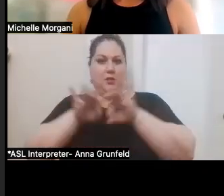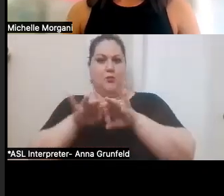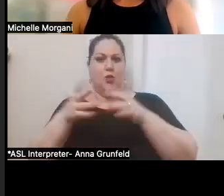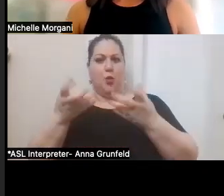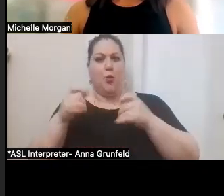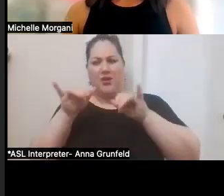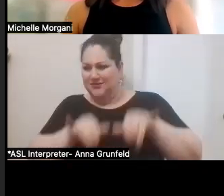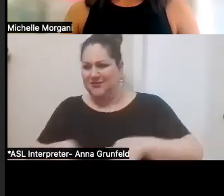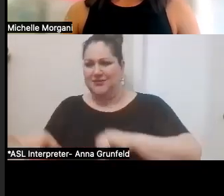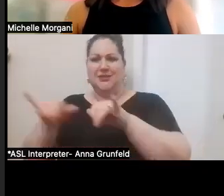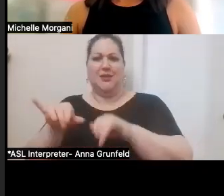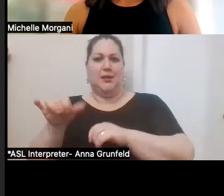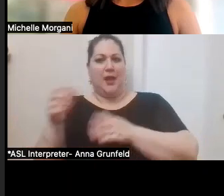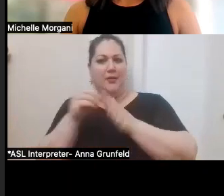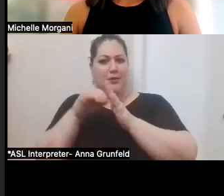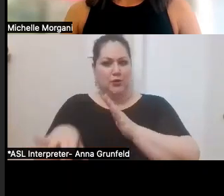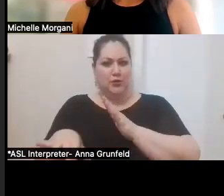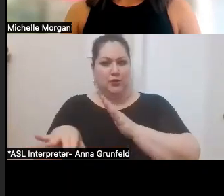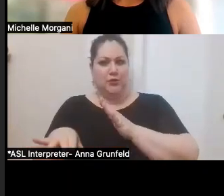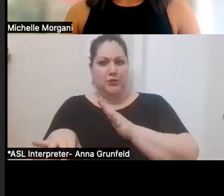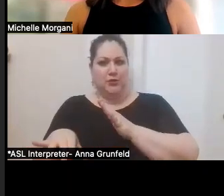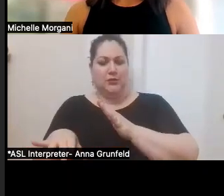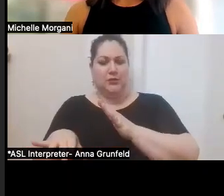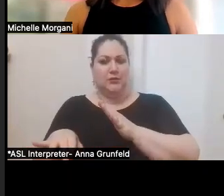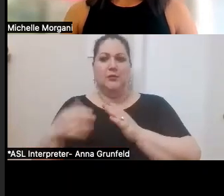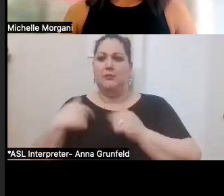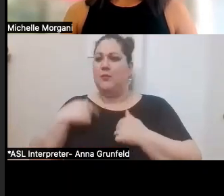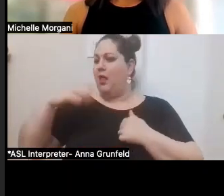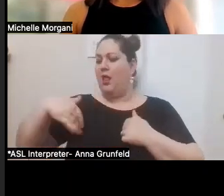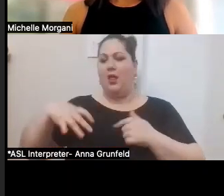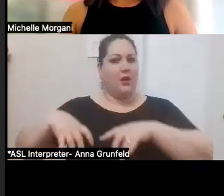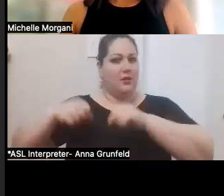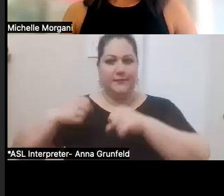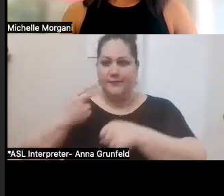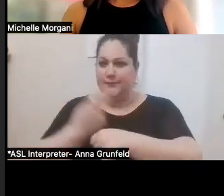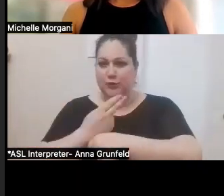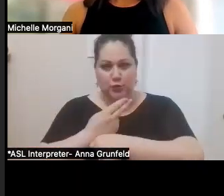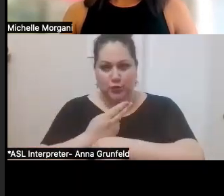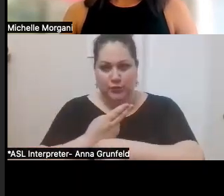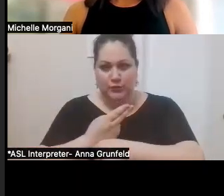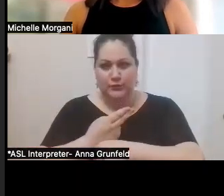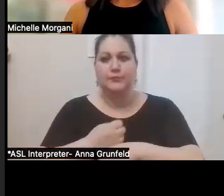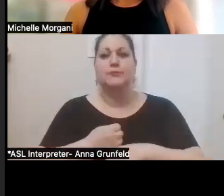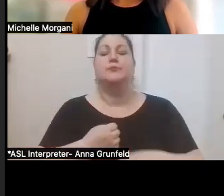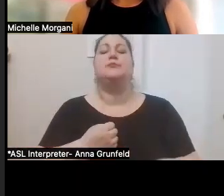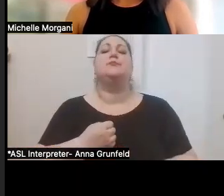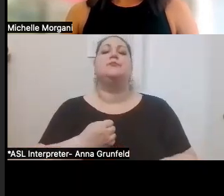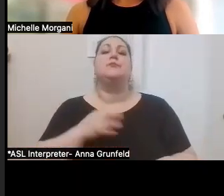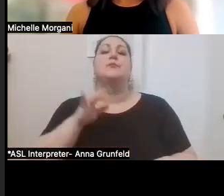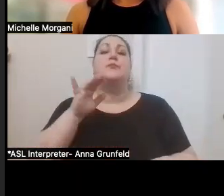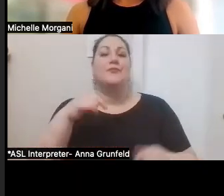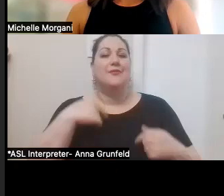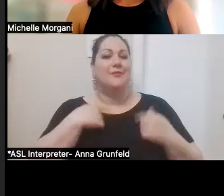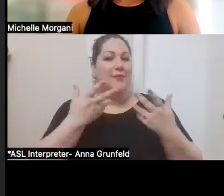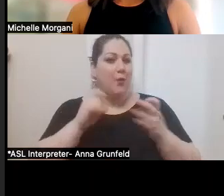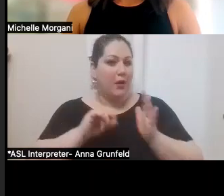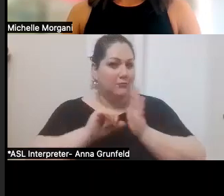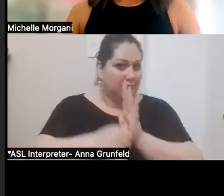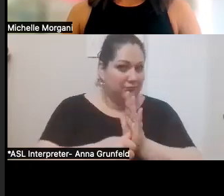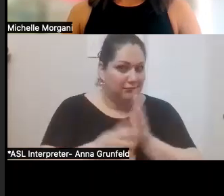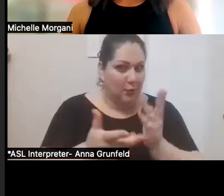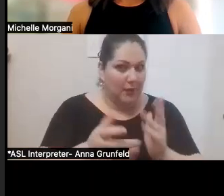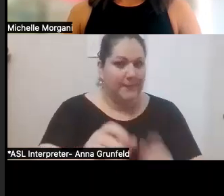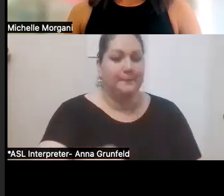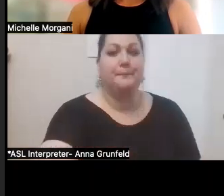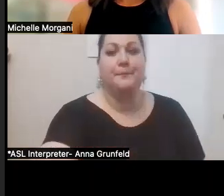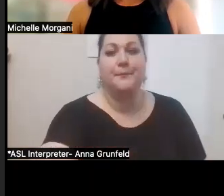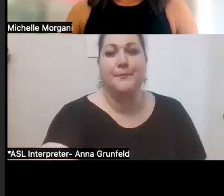So, the thing I wanted to bring out in this interview snippet is the fact that